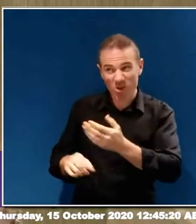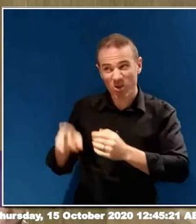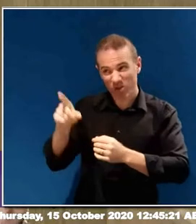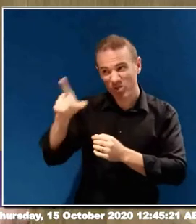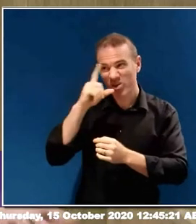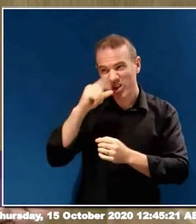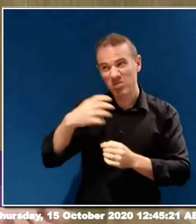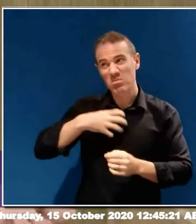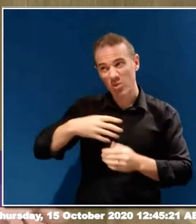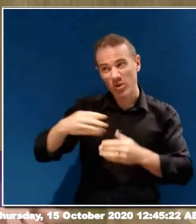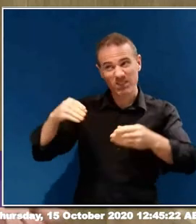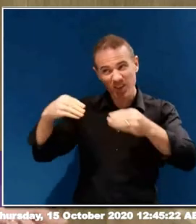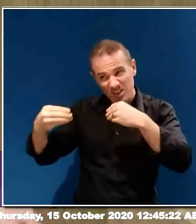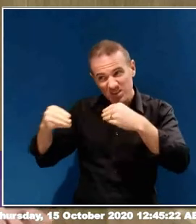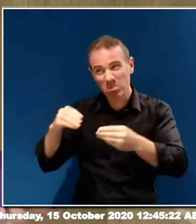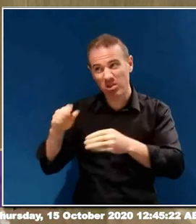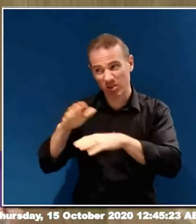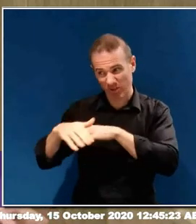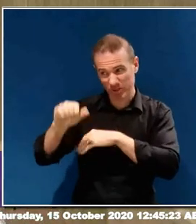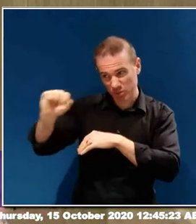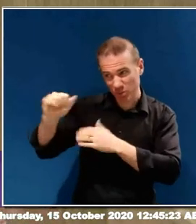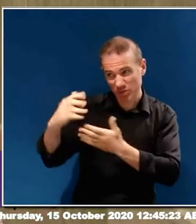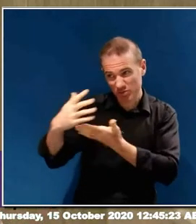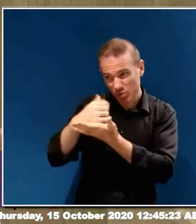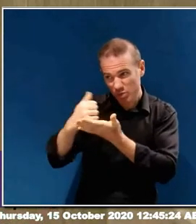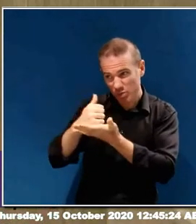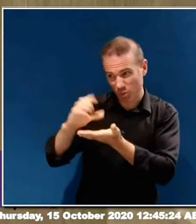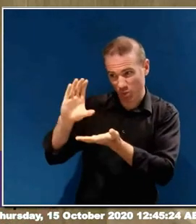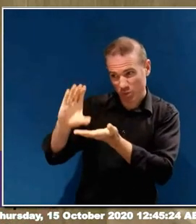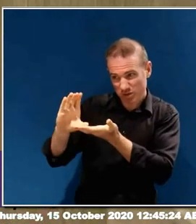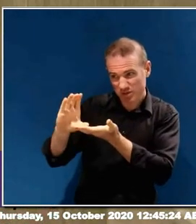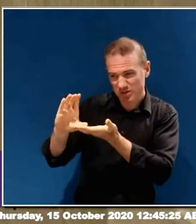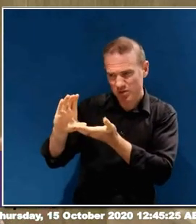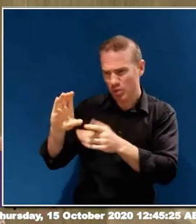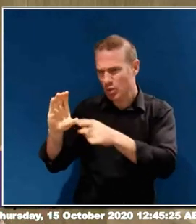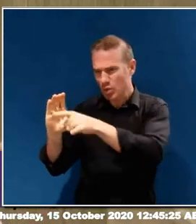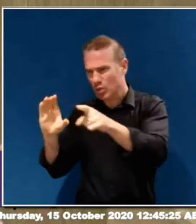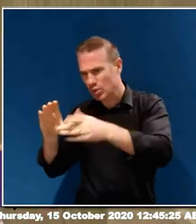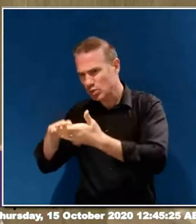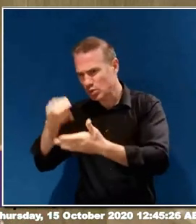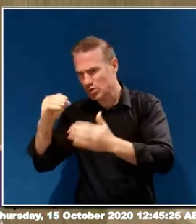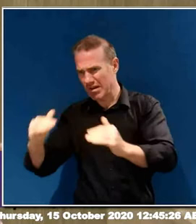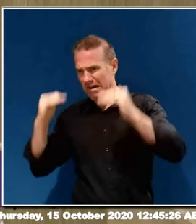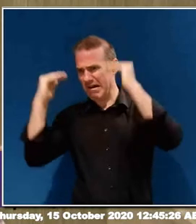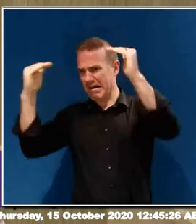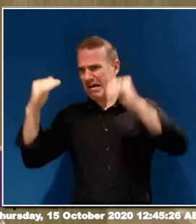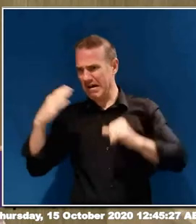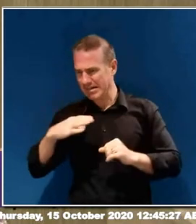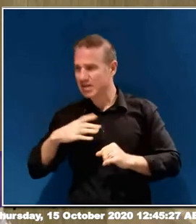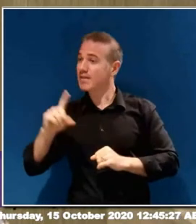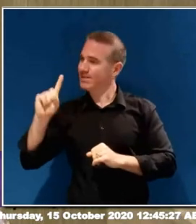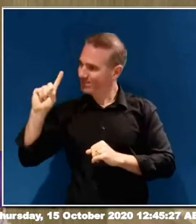and allocate to the students with the highest needs first and, you know,